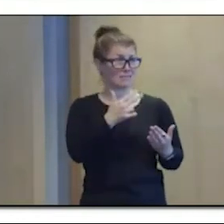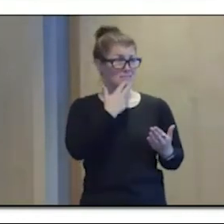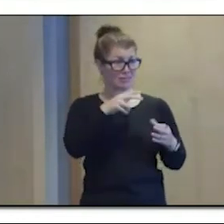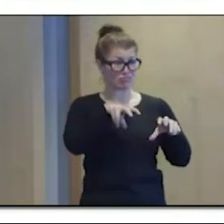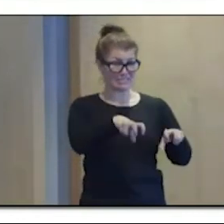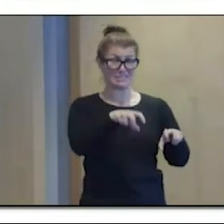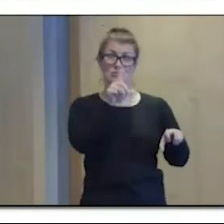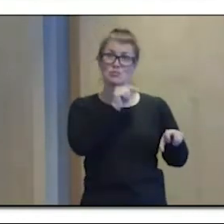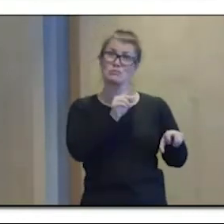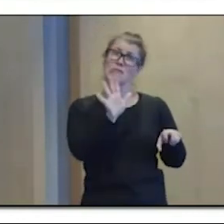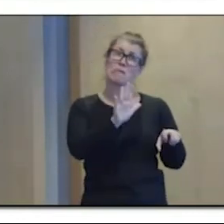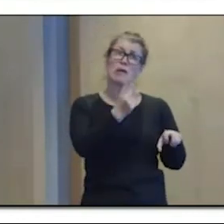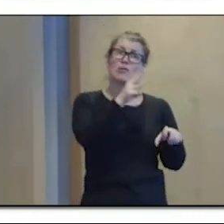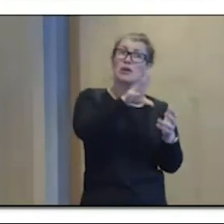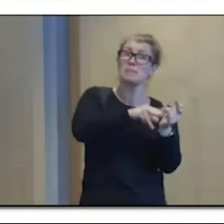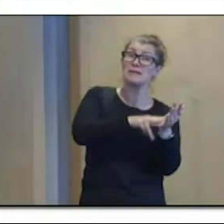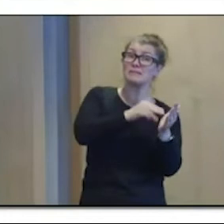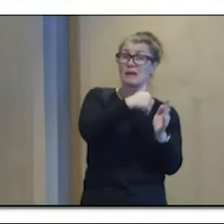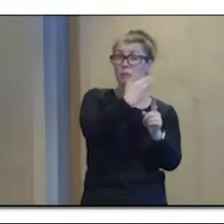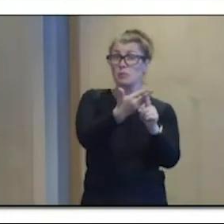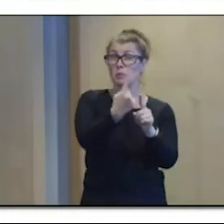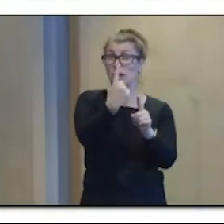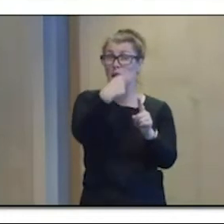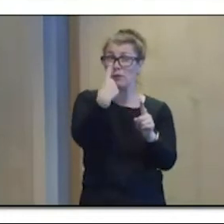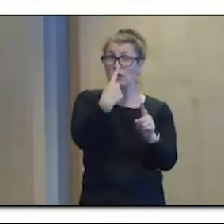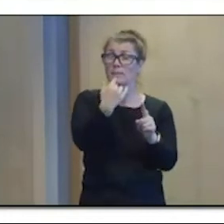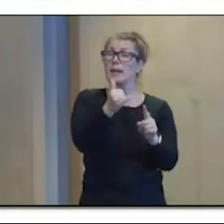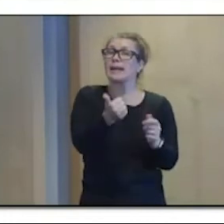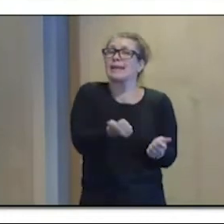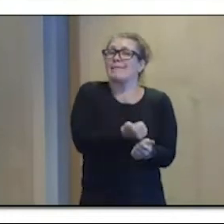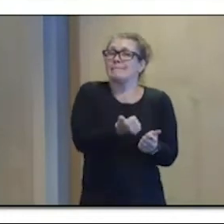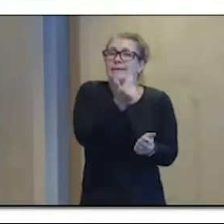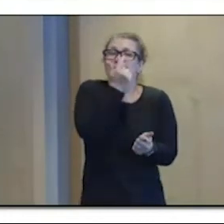an hour to an hour that might be enough to get us over the top of that peak.